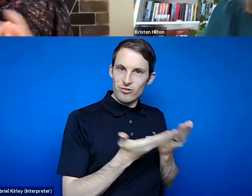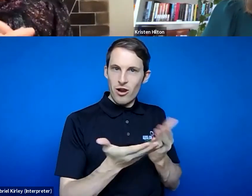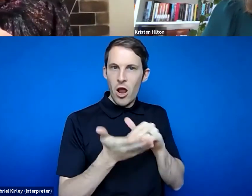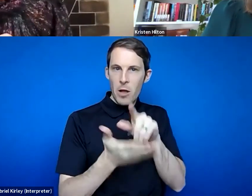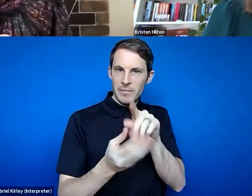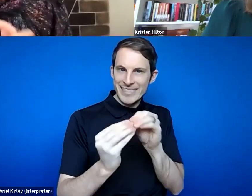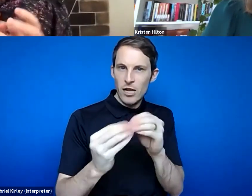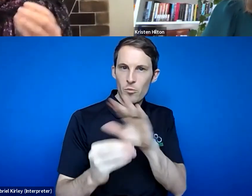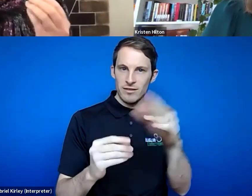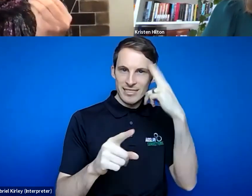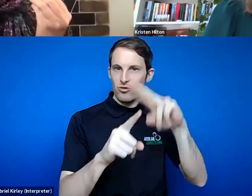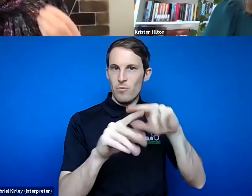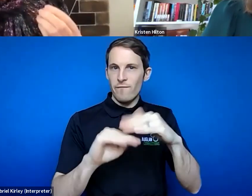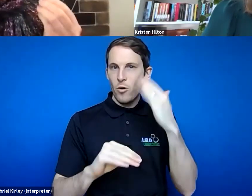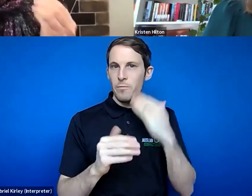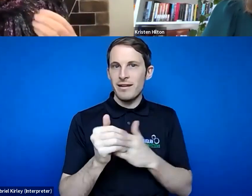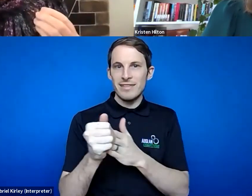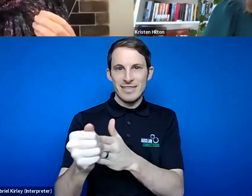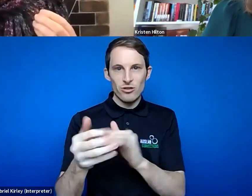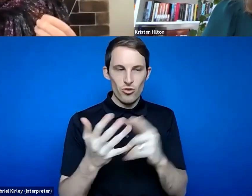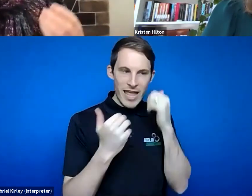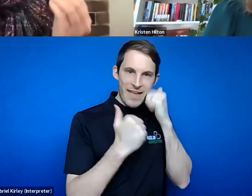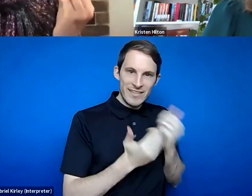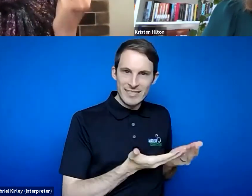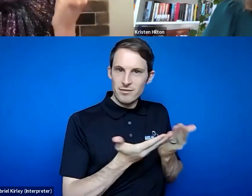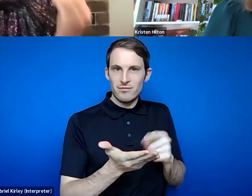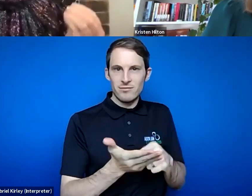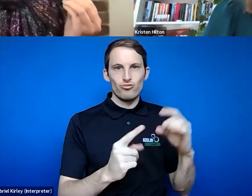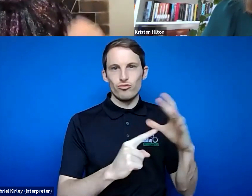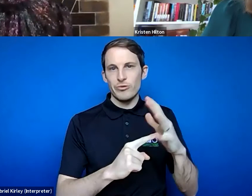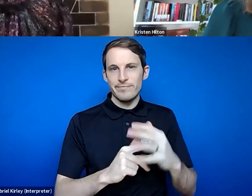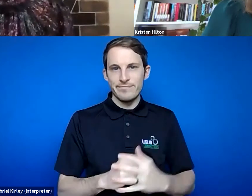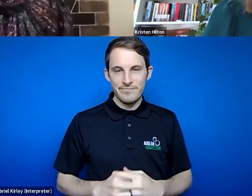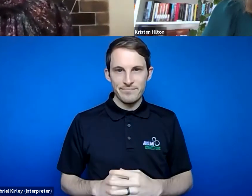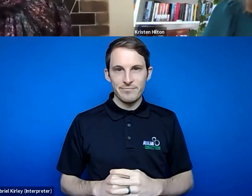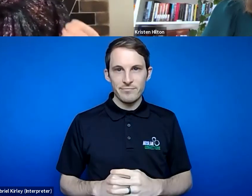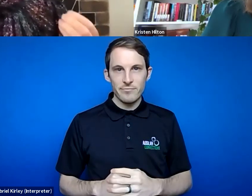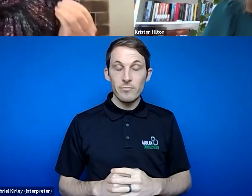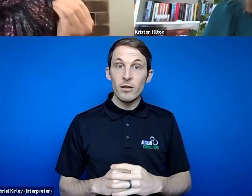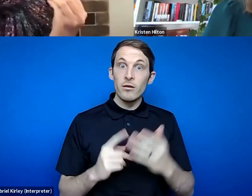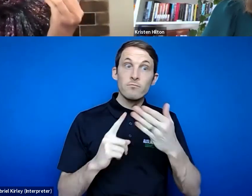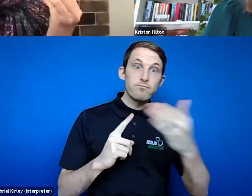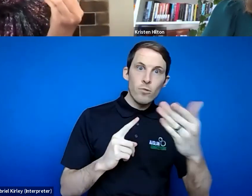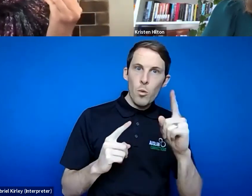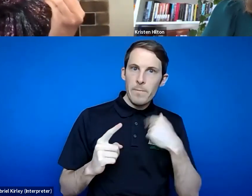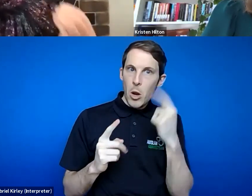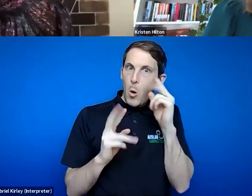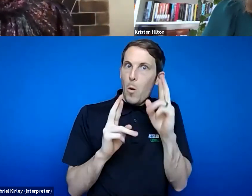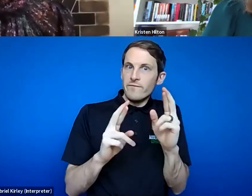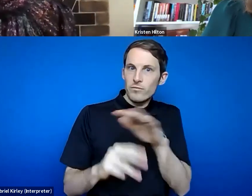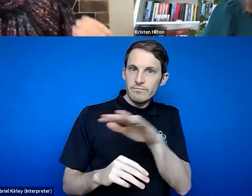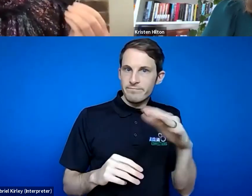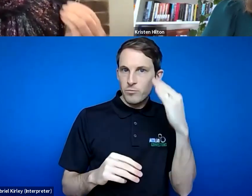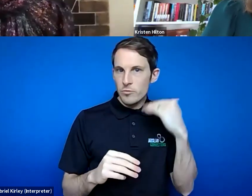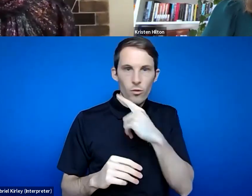about women leaders. So the evidence is critical. What am I hopeful for? I am hopeful, number